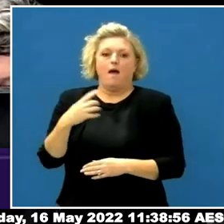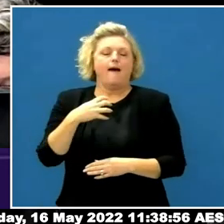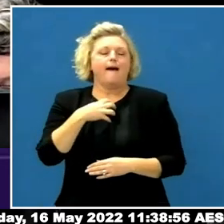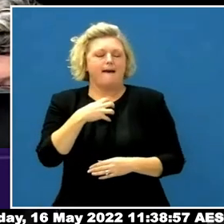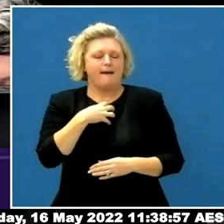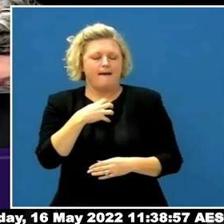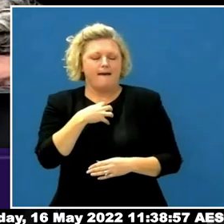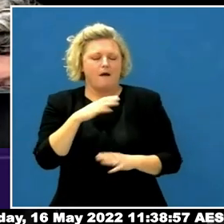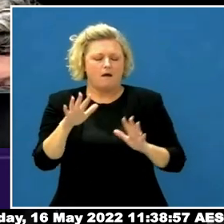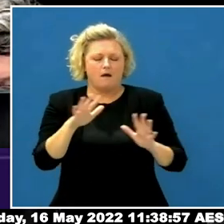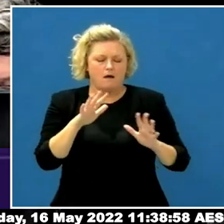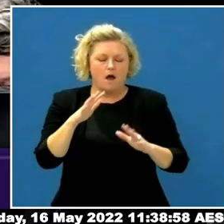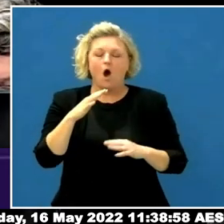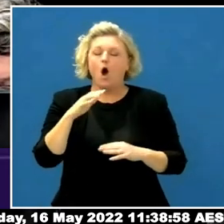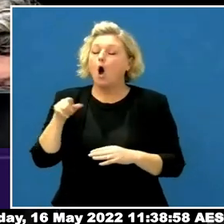Yes. MR FOGARTY: Until the transport came.